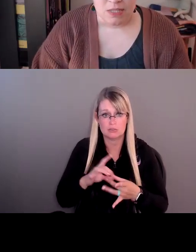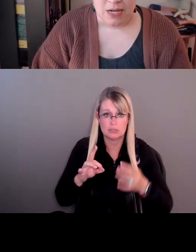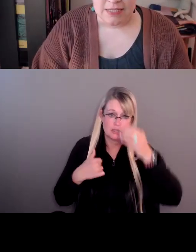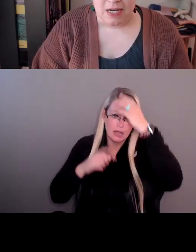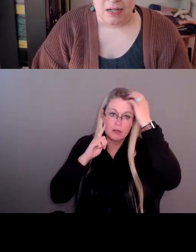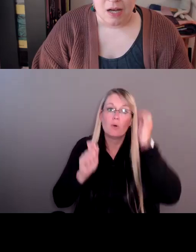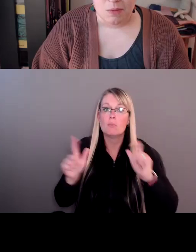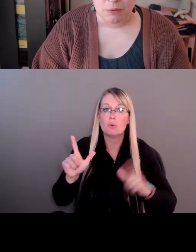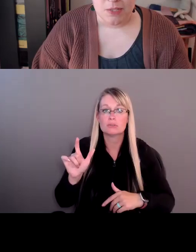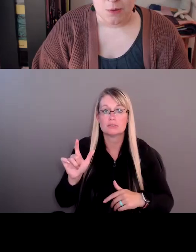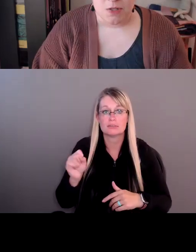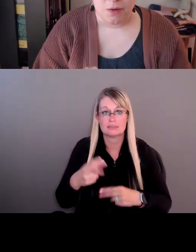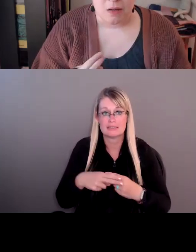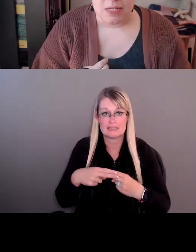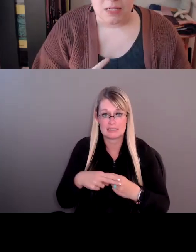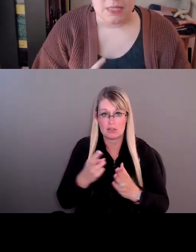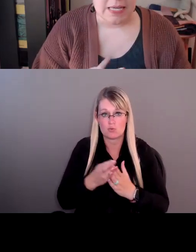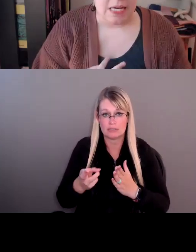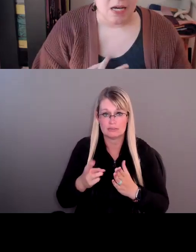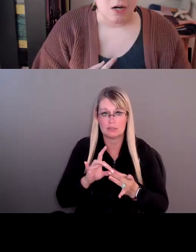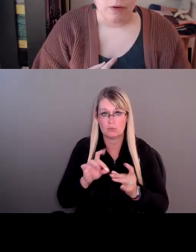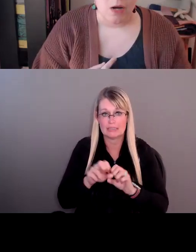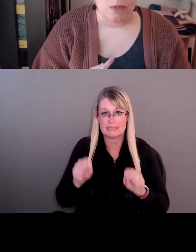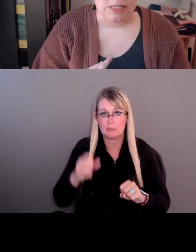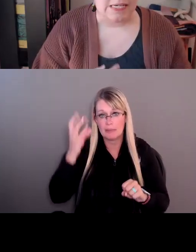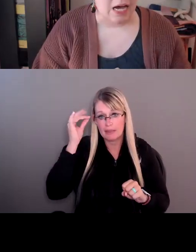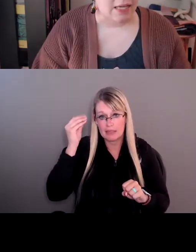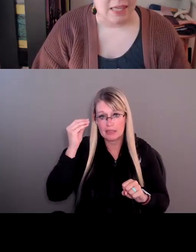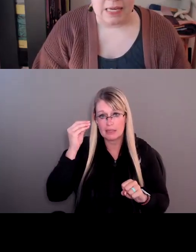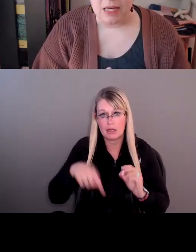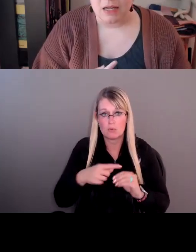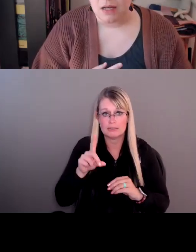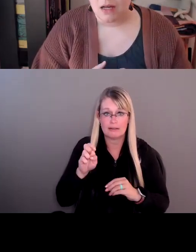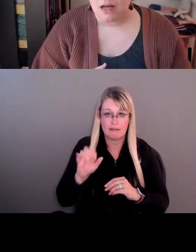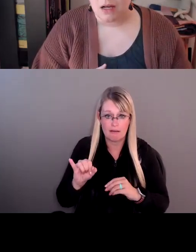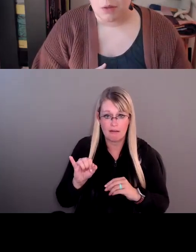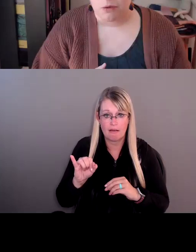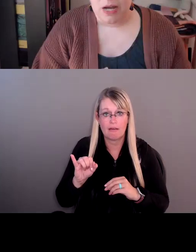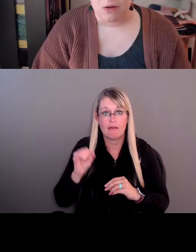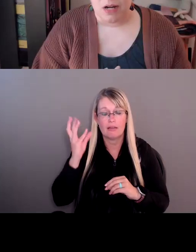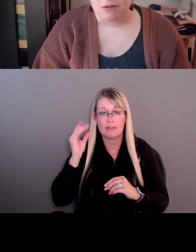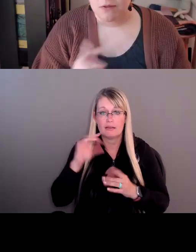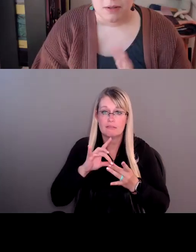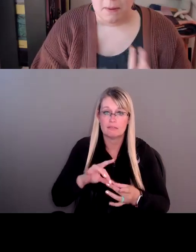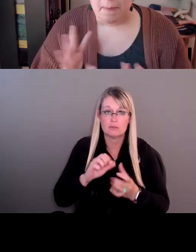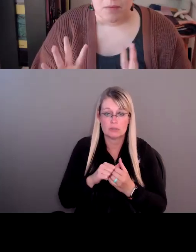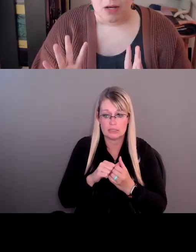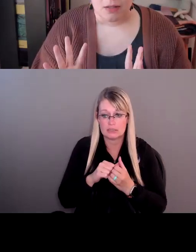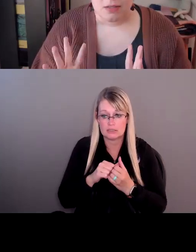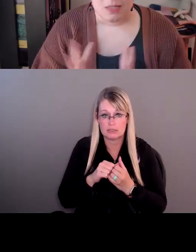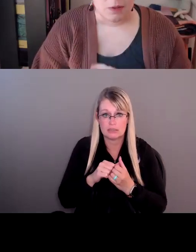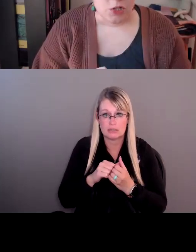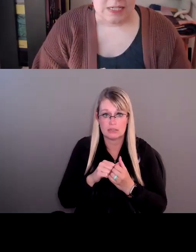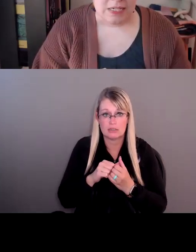slide deck, some resources around systems thinking and DEI thinking, all around disability justice